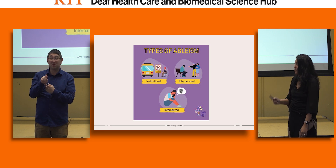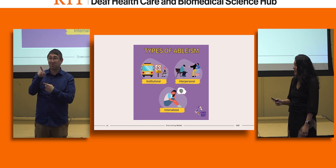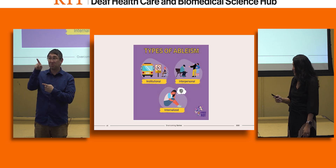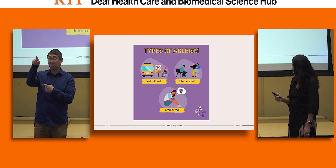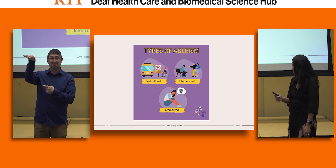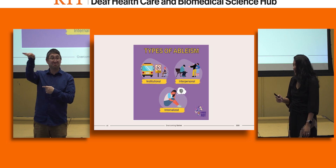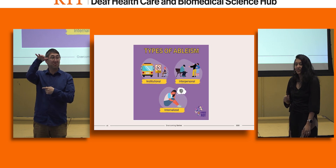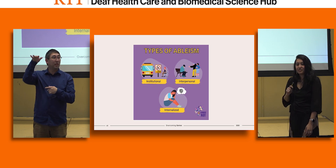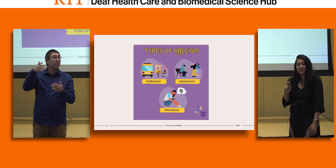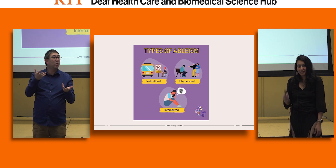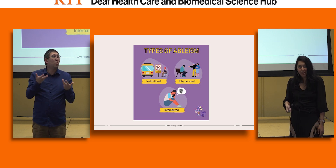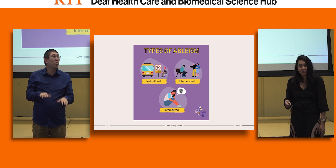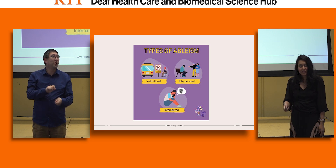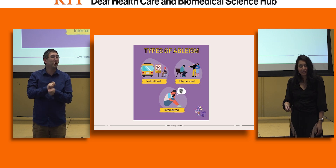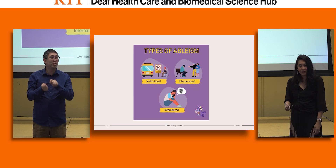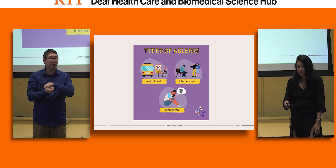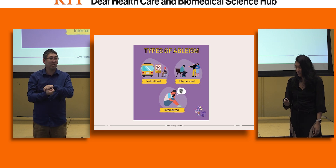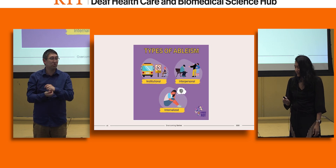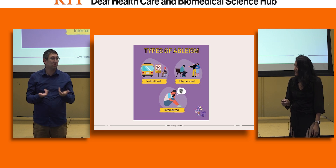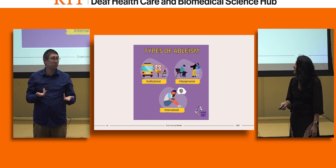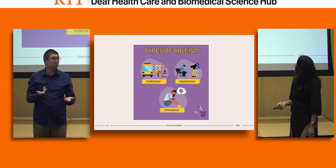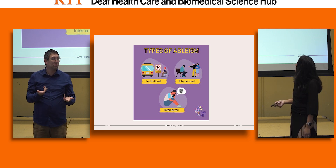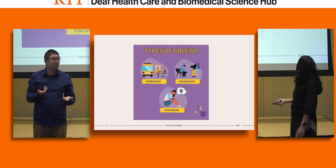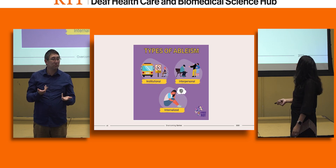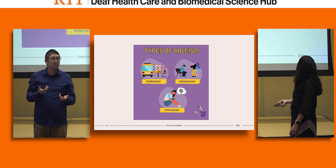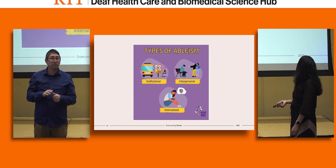the ways that they are to adapt to their workforce.